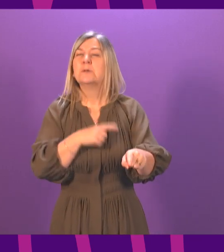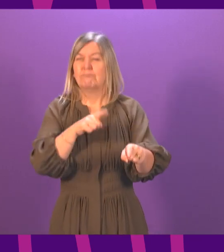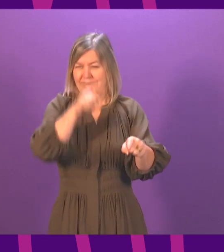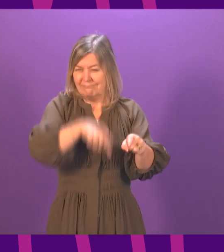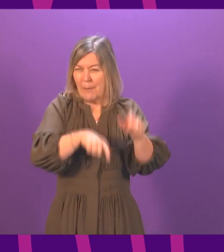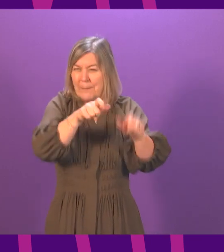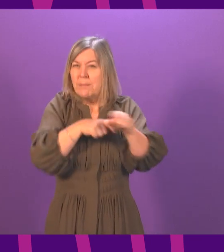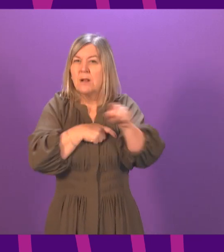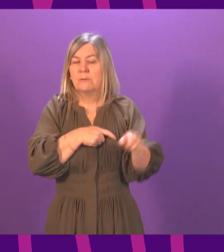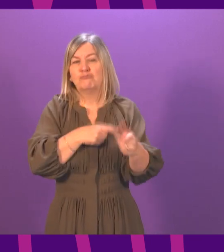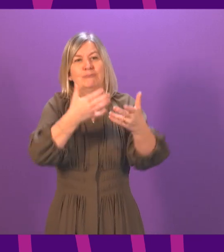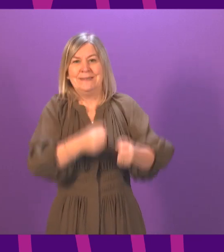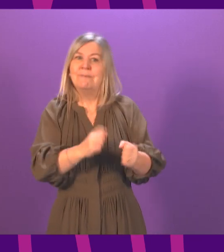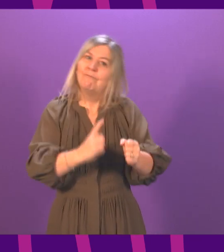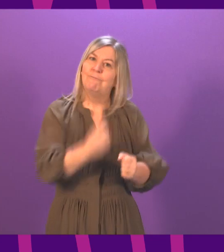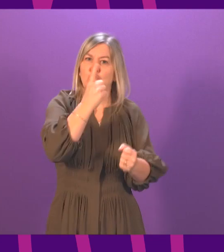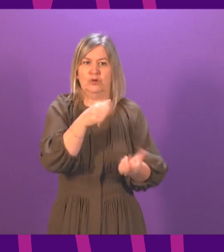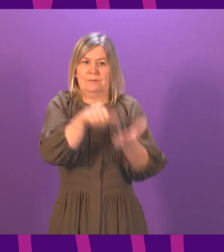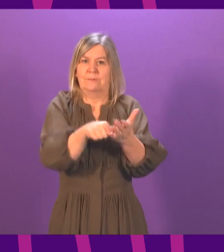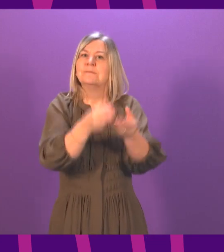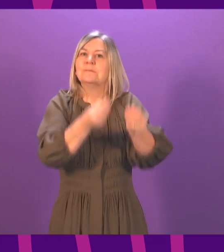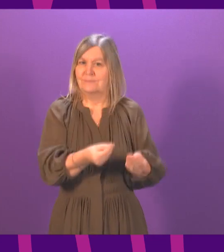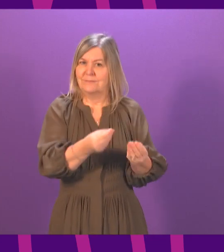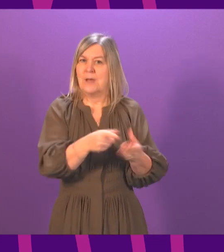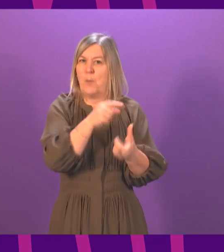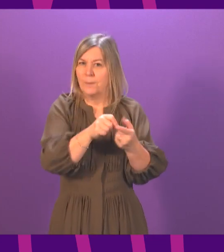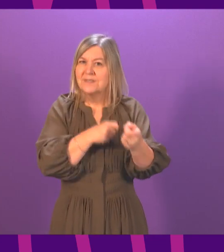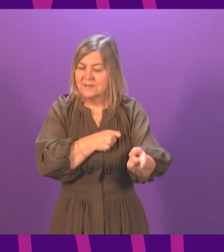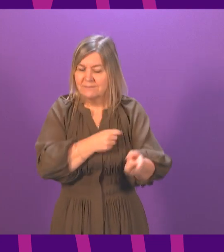routine screening began to be issued again in September, and appropriate